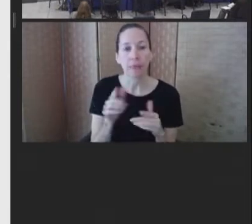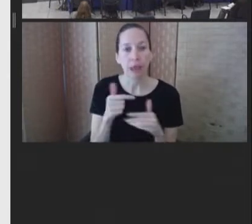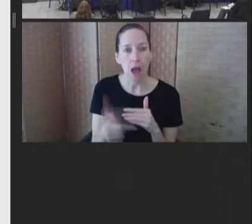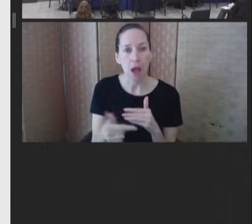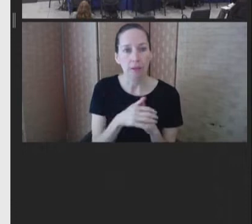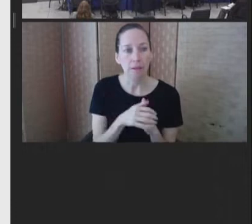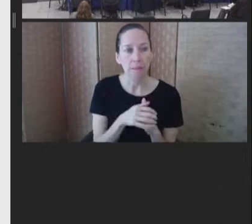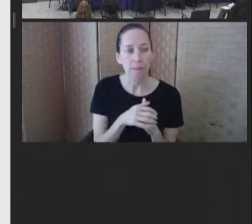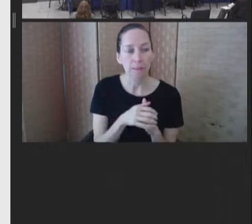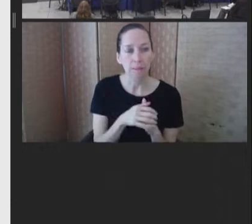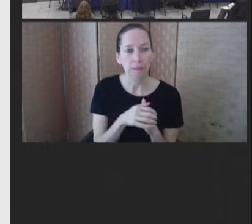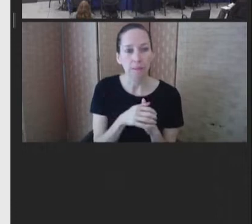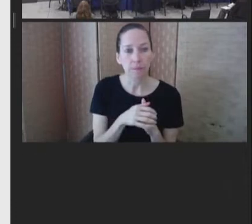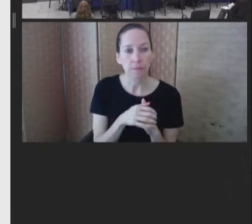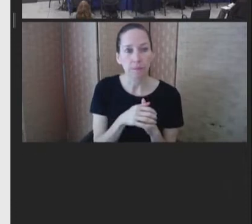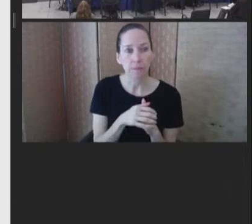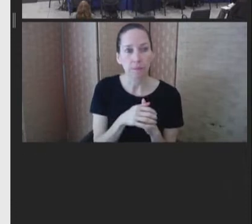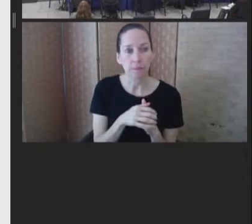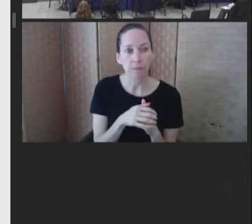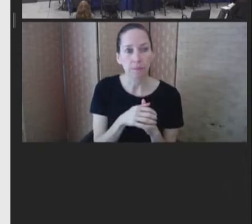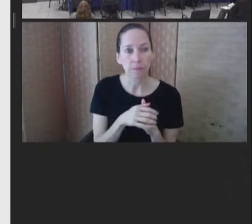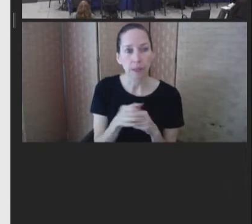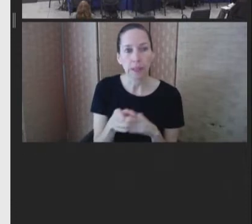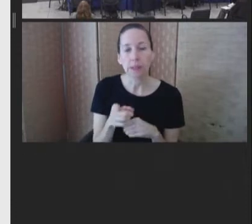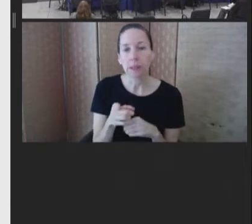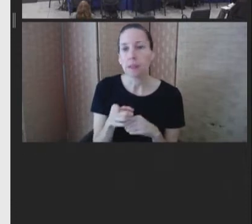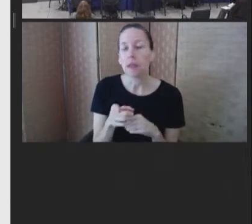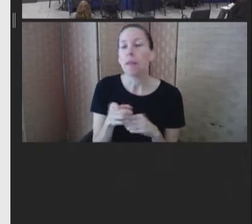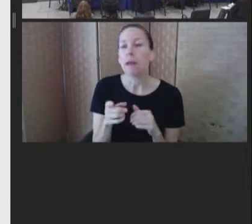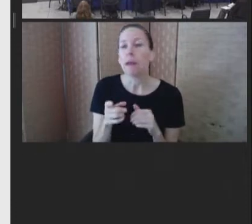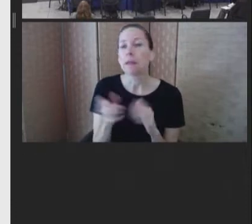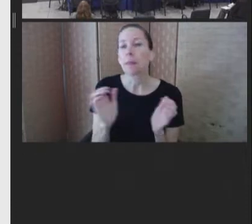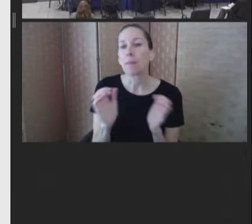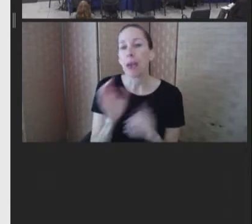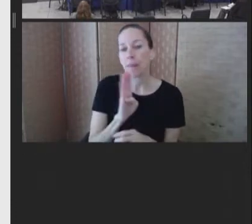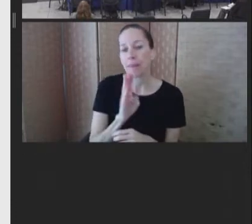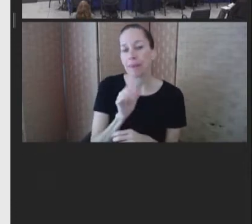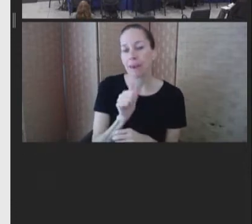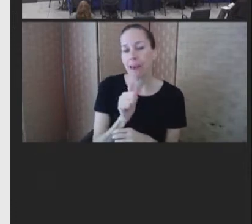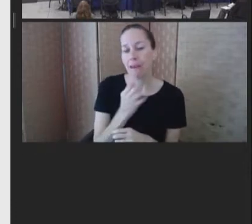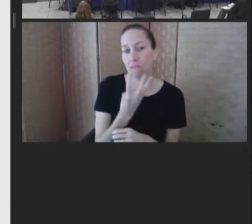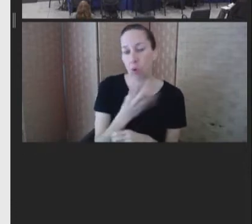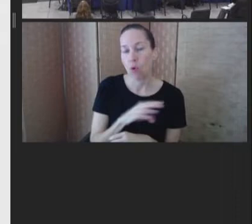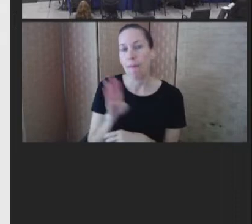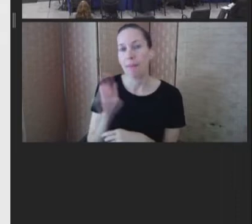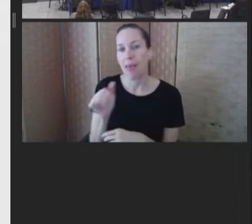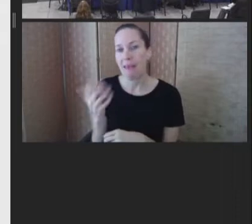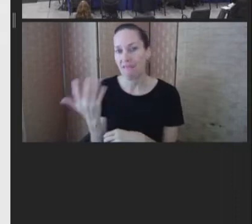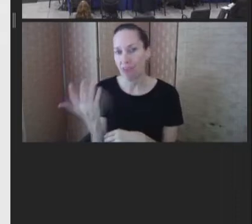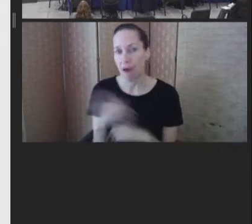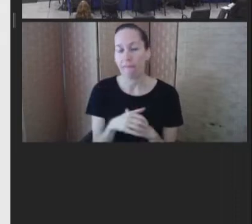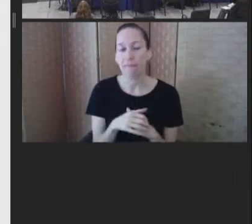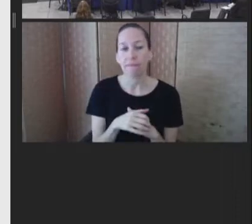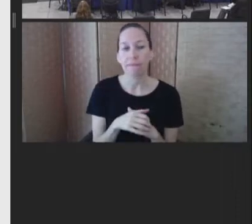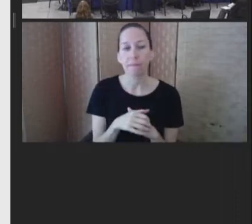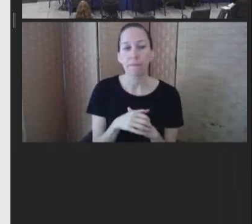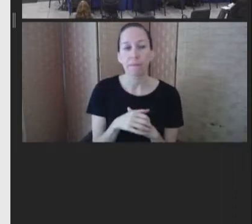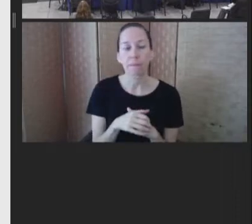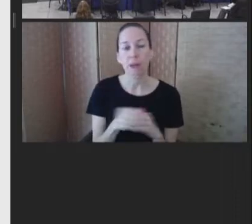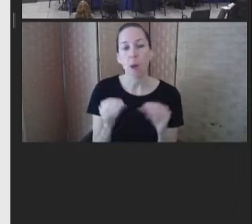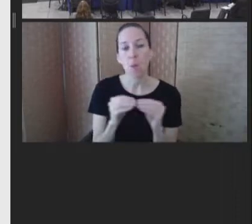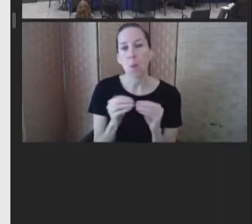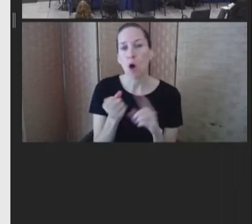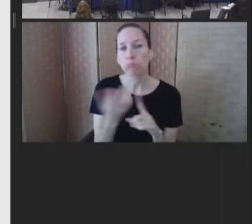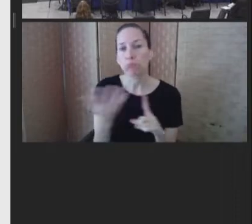particularly against BA.4/BA.5. Next slide. Just a little bit more on antigenic maps and antigenic